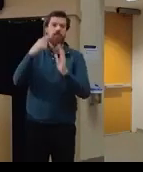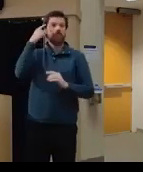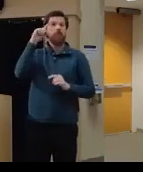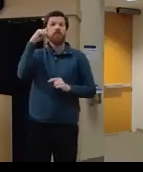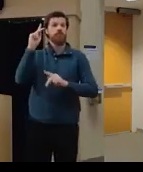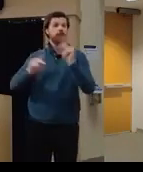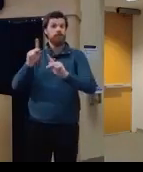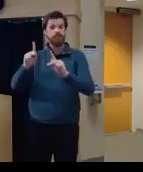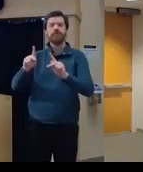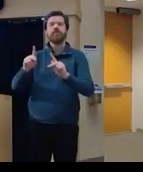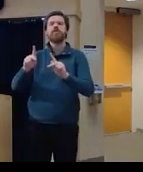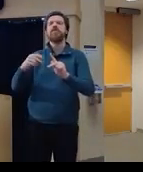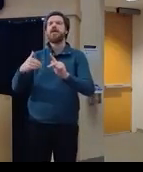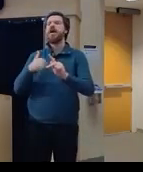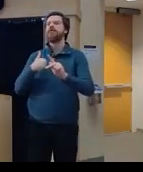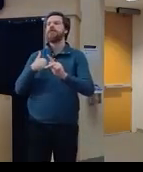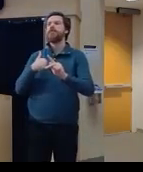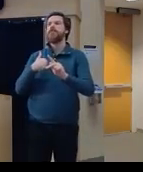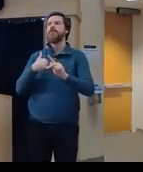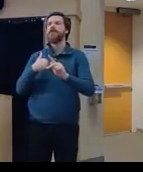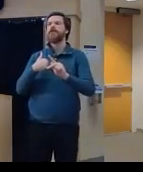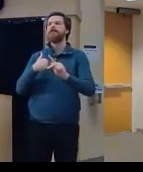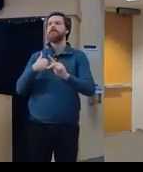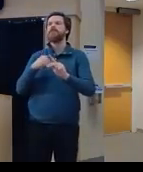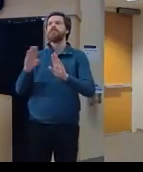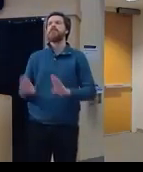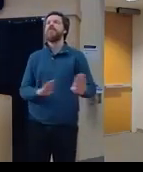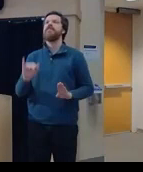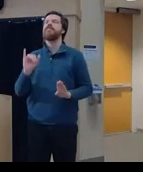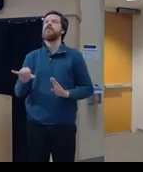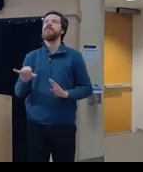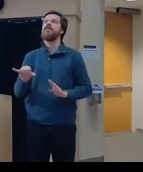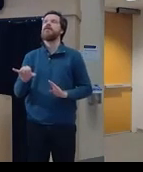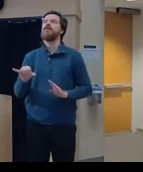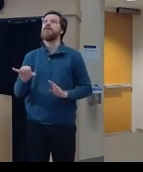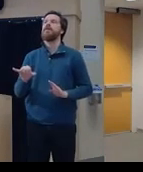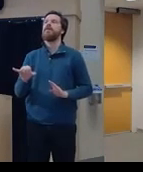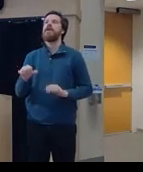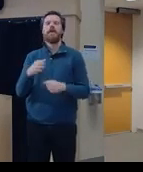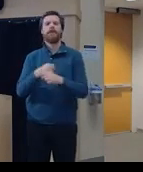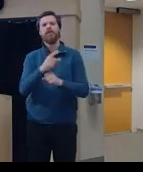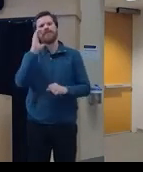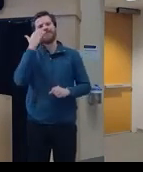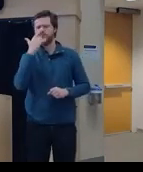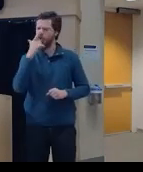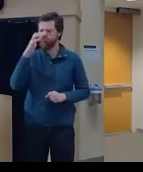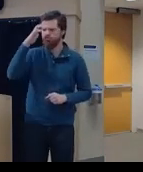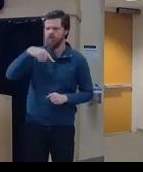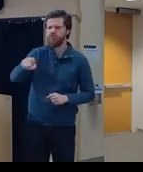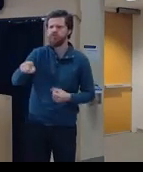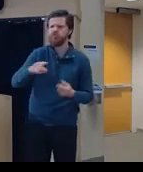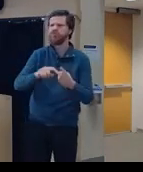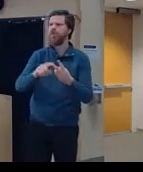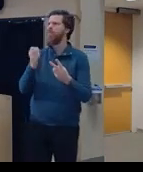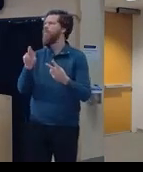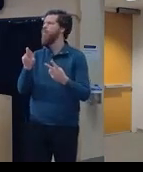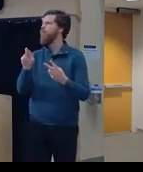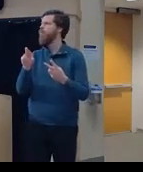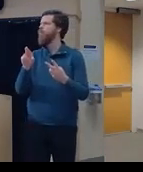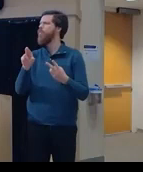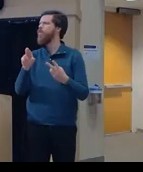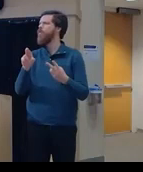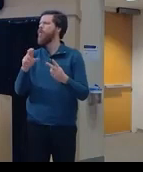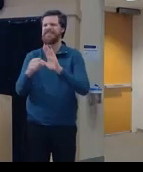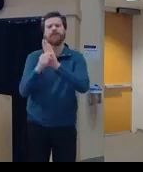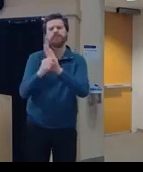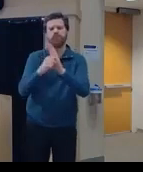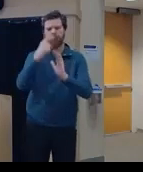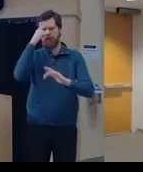behaviors that would make you uh seem strange or or uh have some symptoms of mental illness